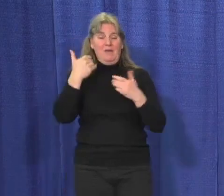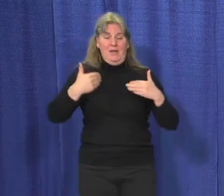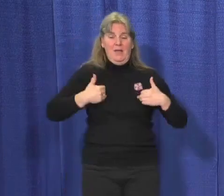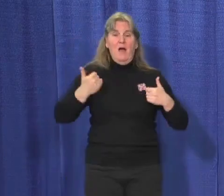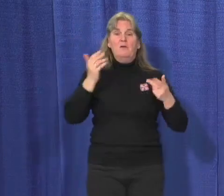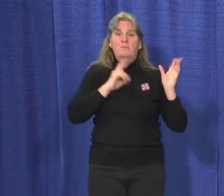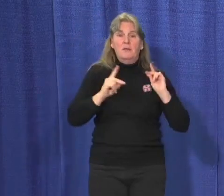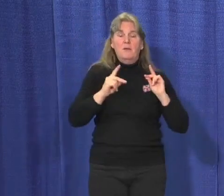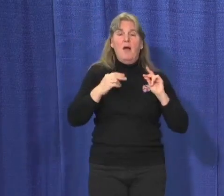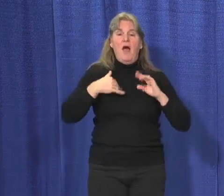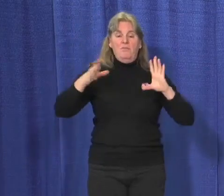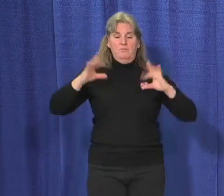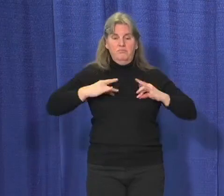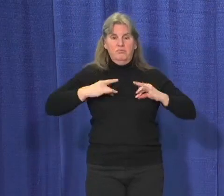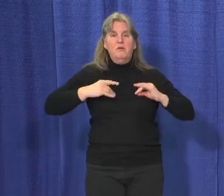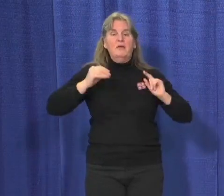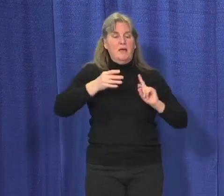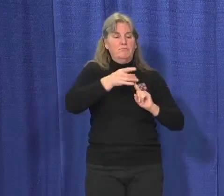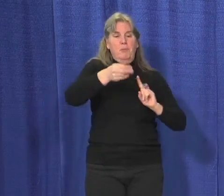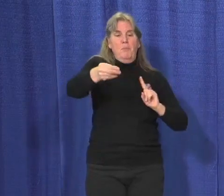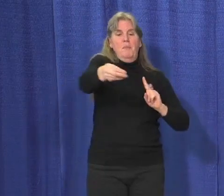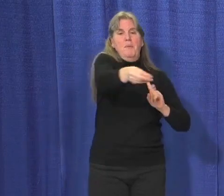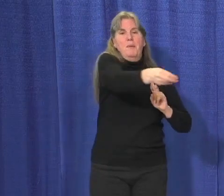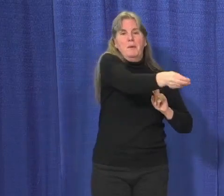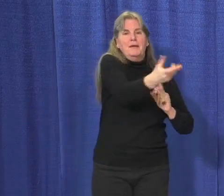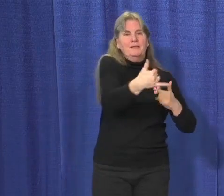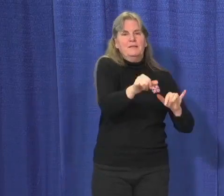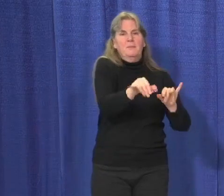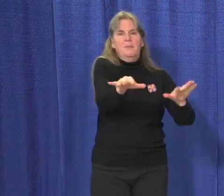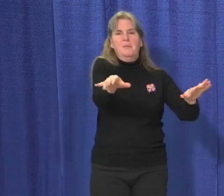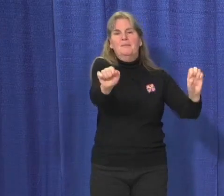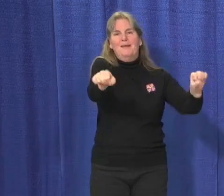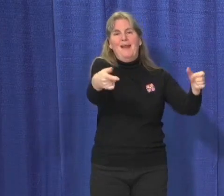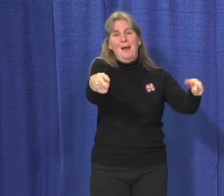That influences our susceptibility.